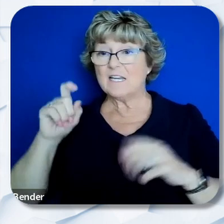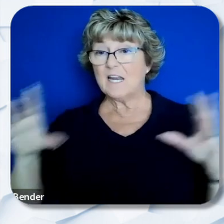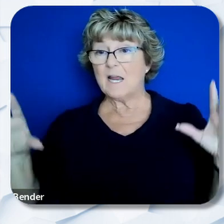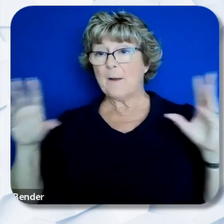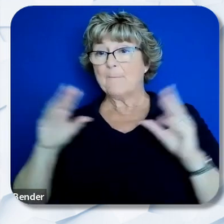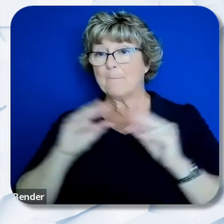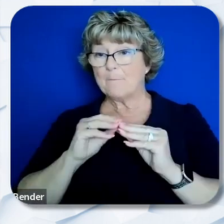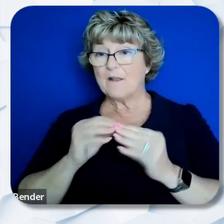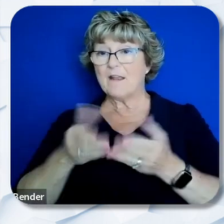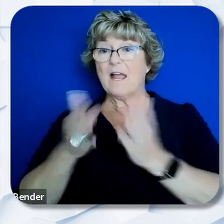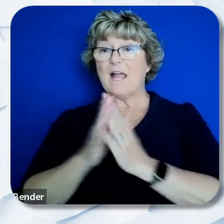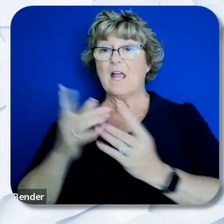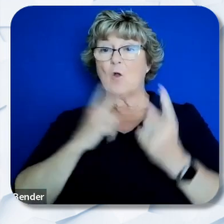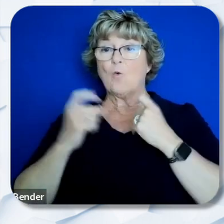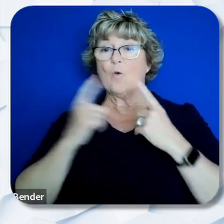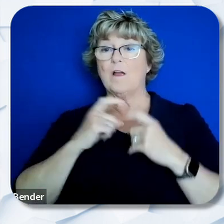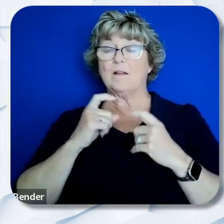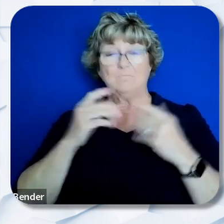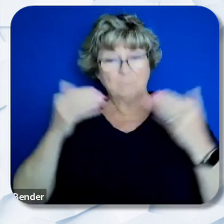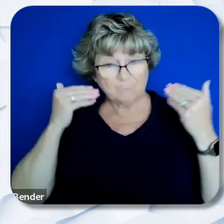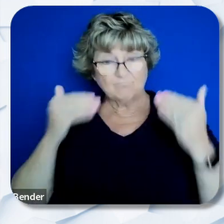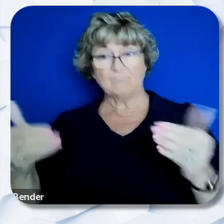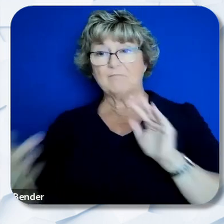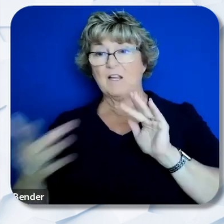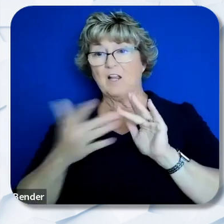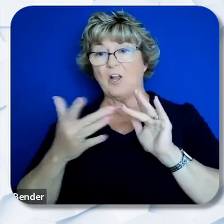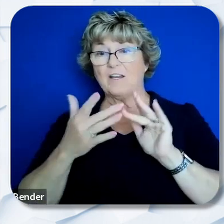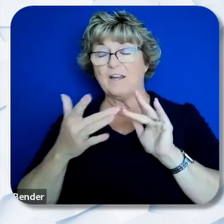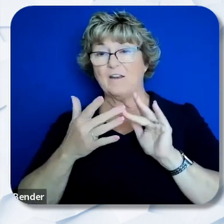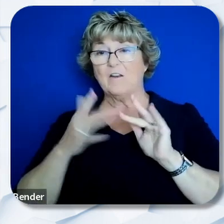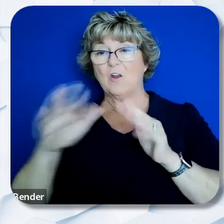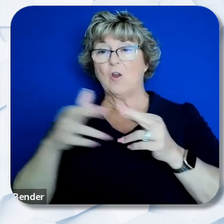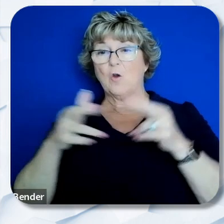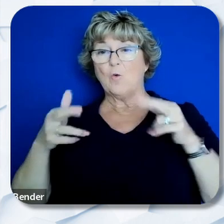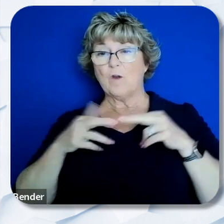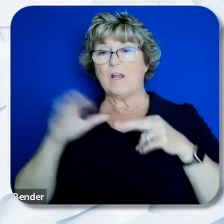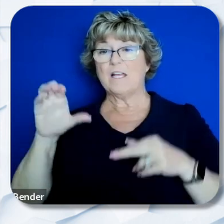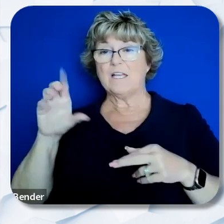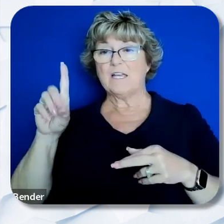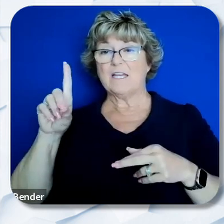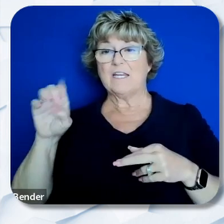or ask questions, please don't hesitate to contact your regional CDE FMTA consultant.